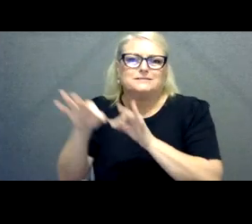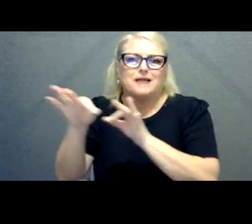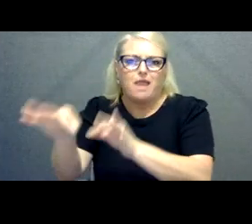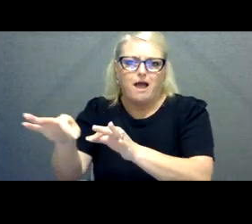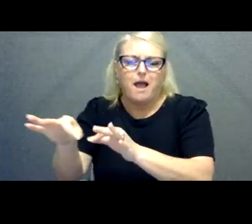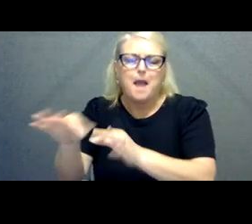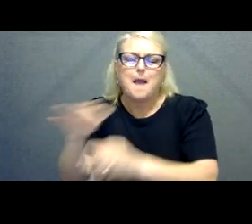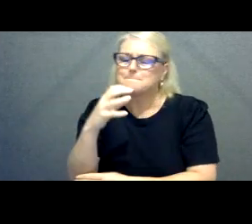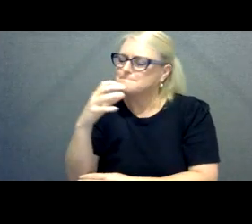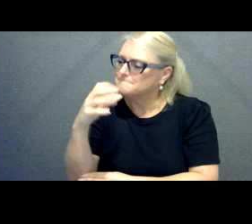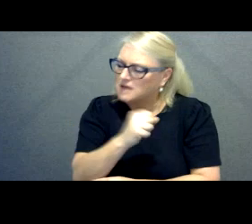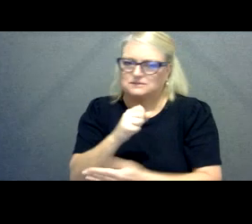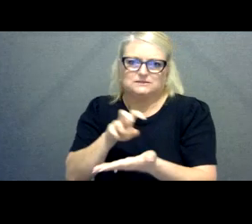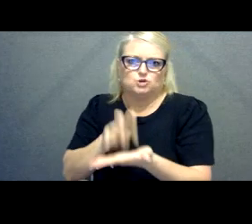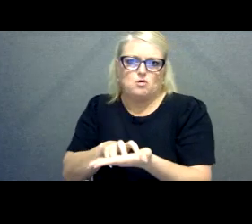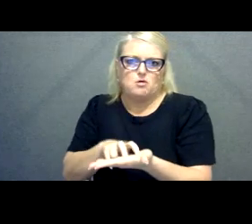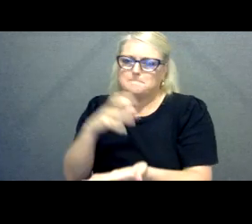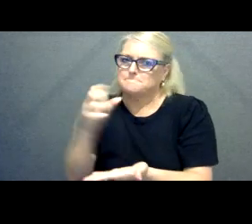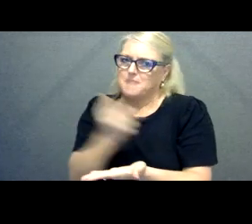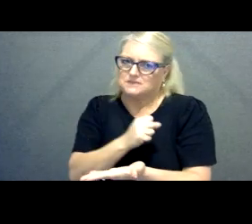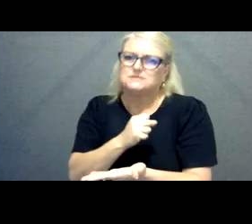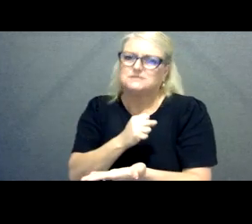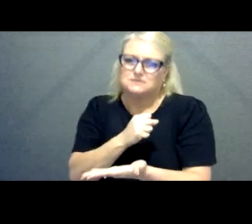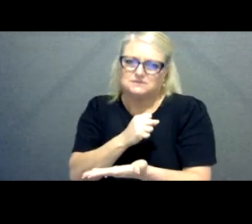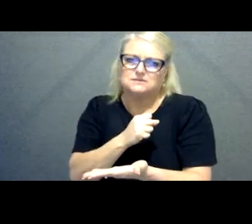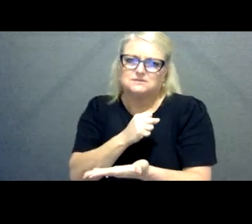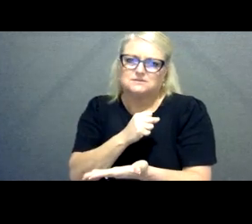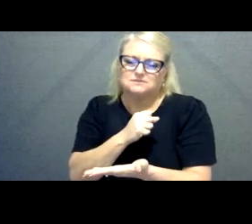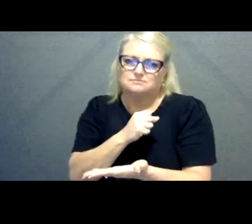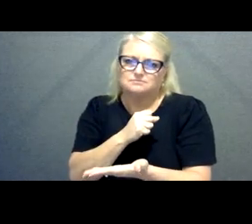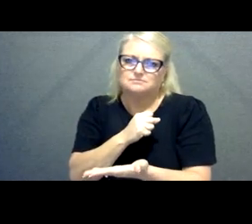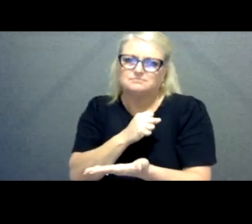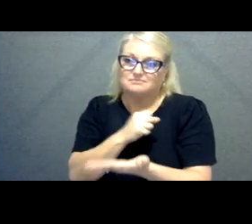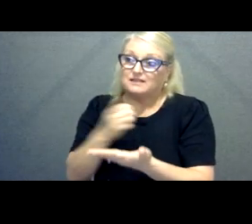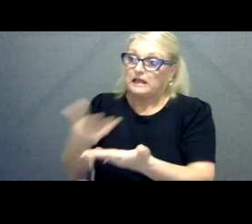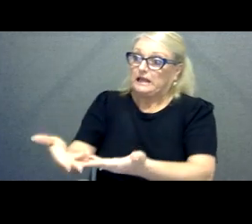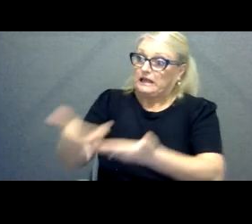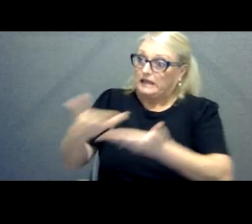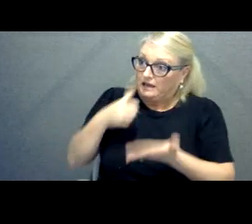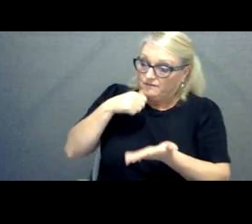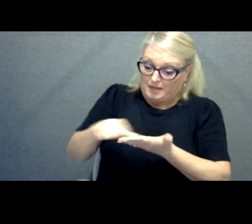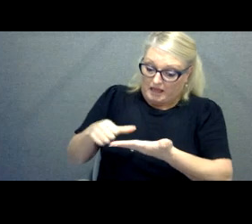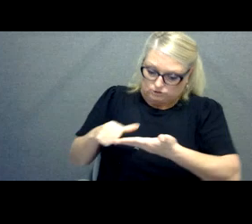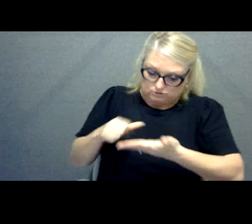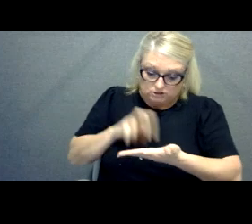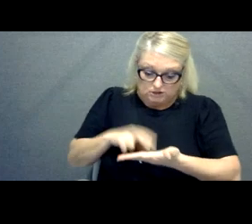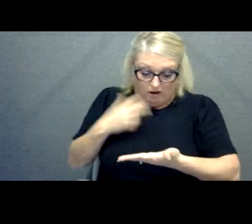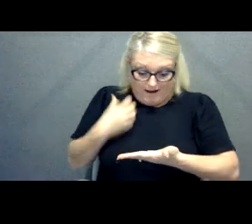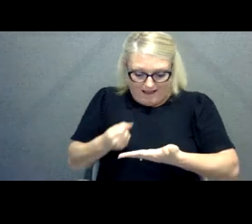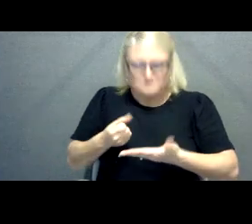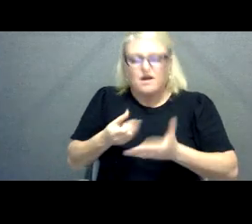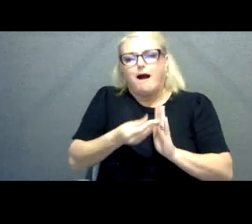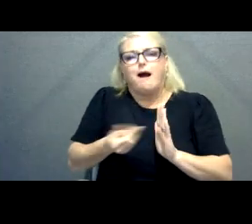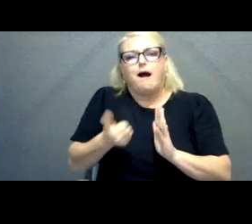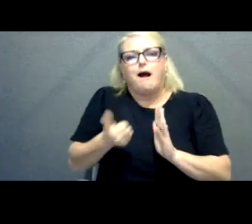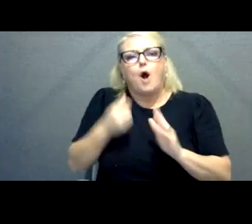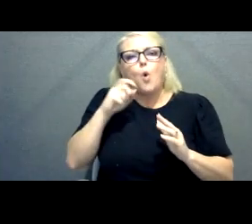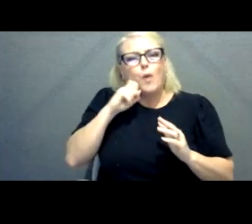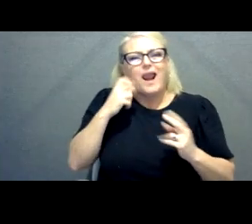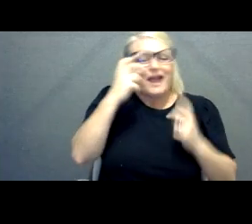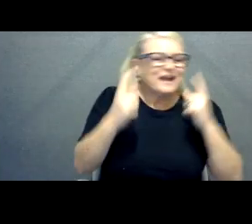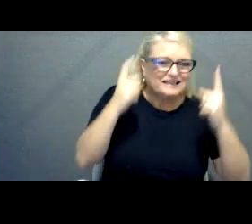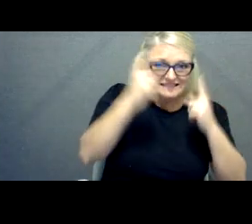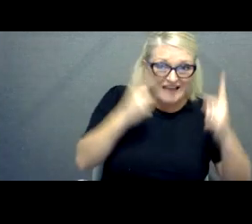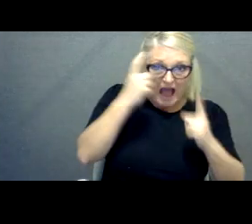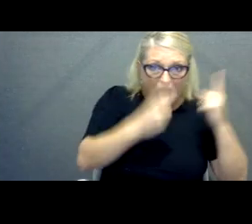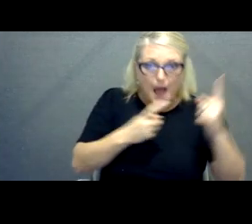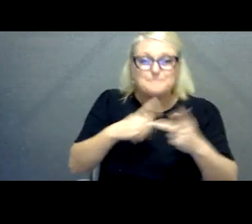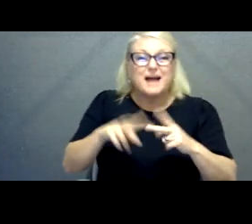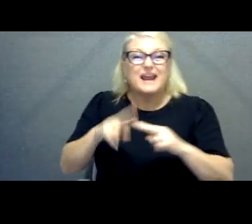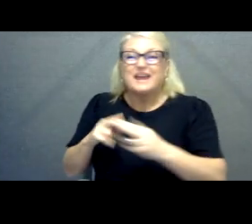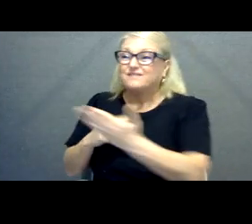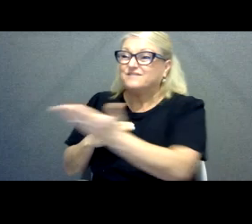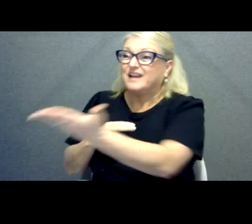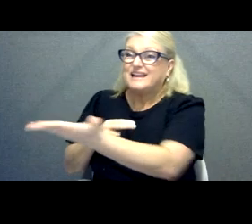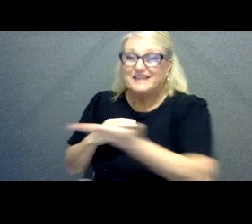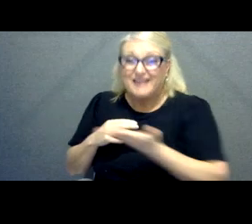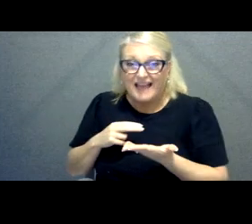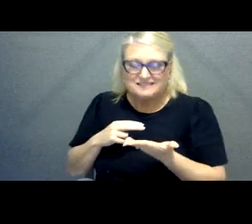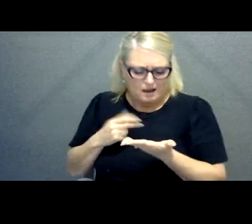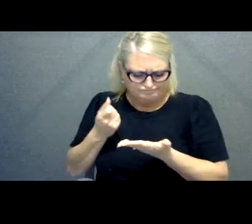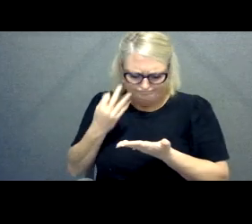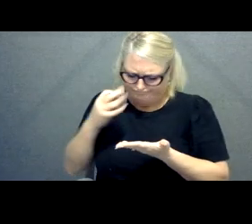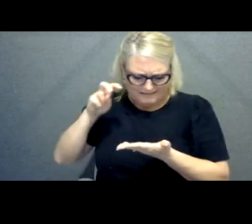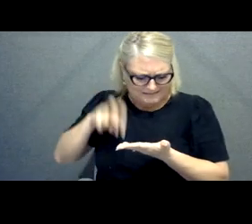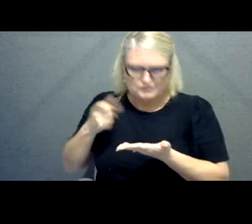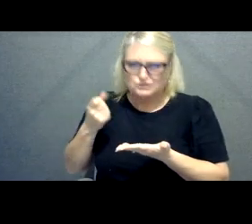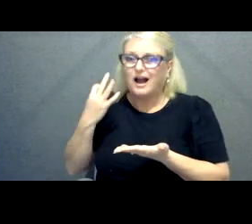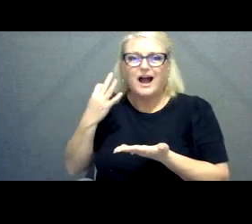application form to provide a grant of aid yeah so that and got a client that you think might need a